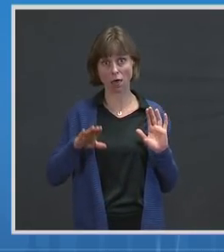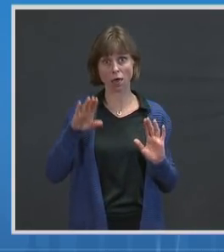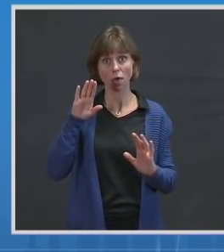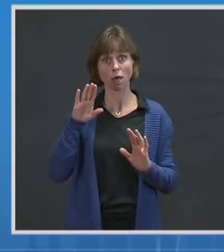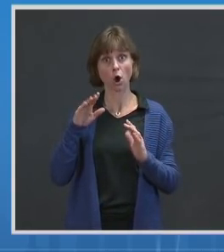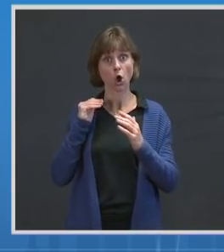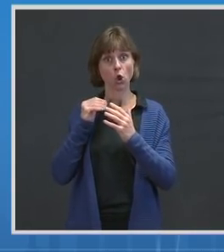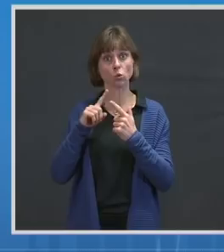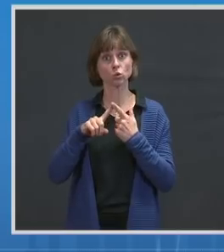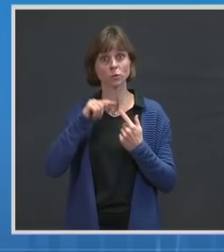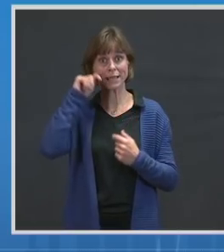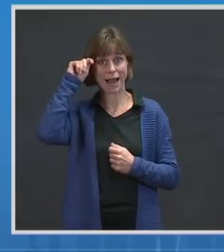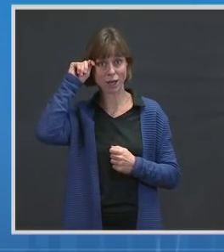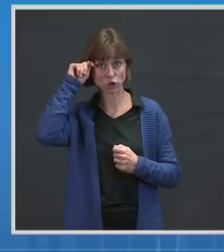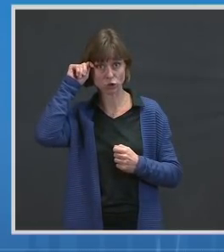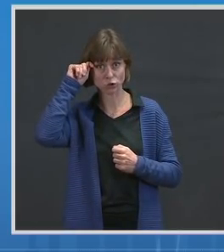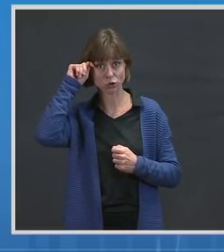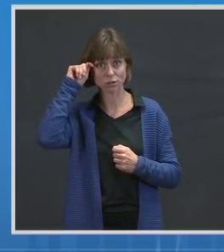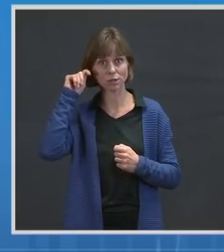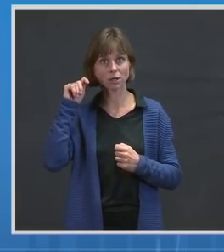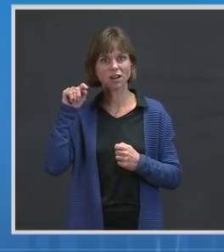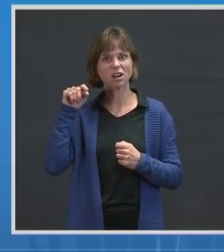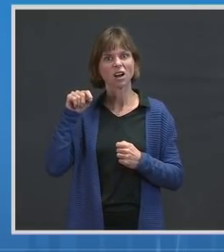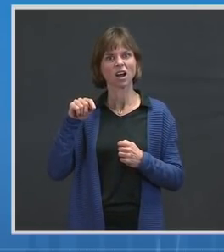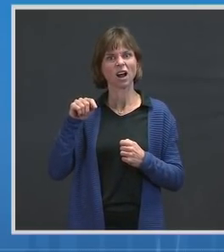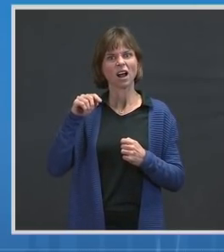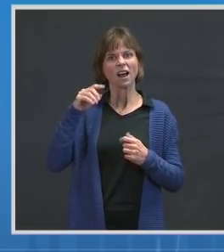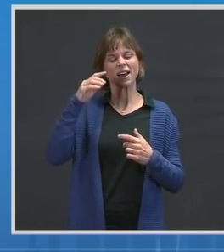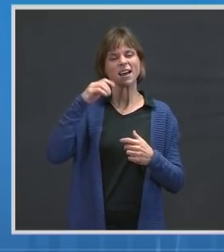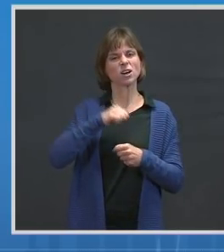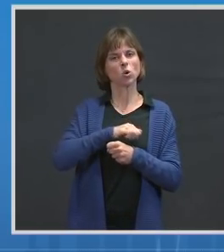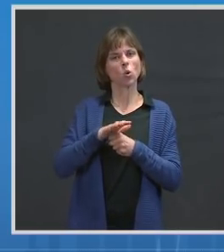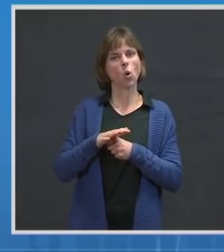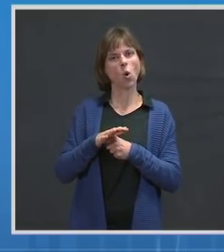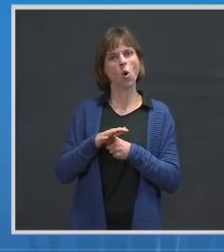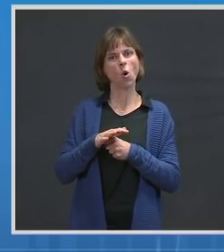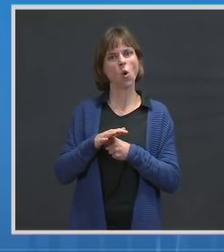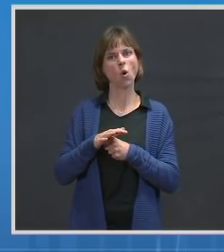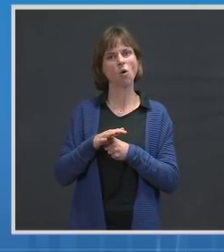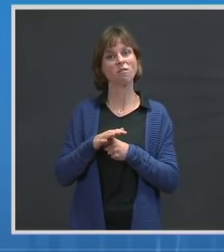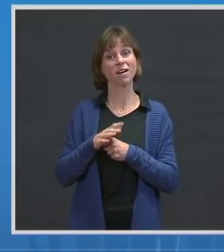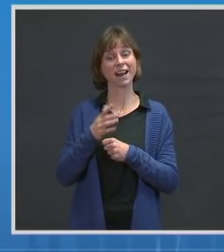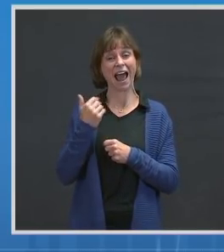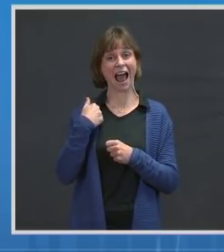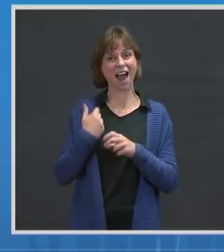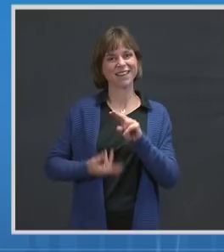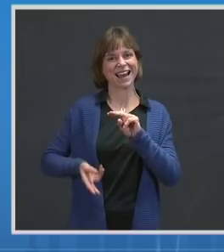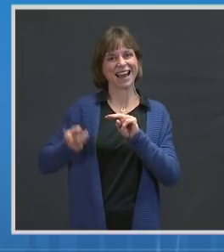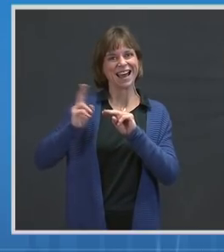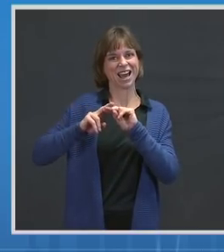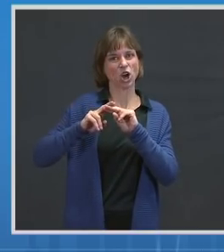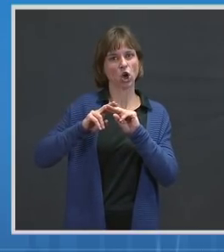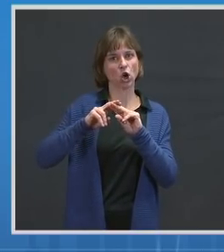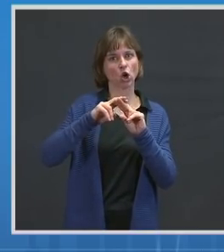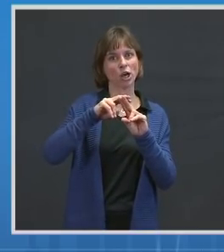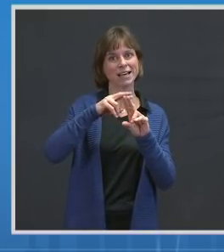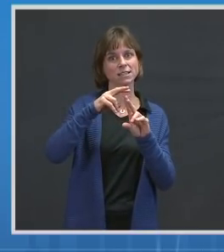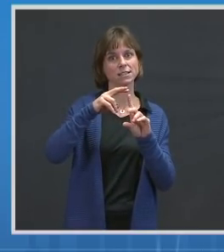that they act, in this disease, similar to adults. That is they are increased transmiss- -- they are increased vectors, in terms of transmission,